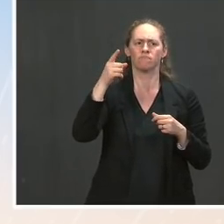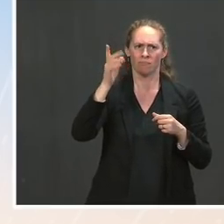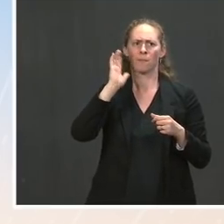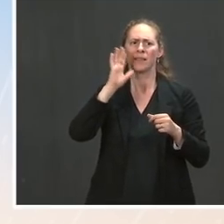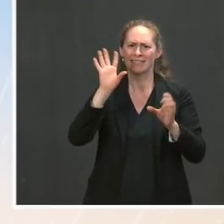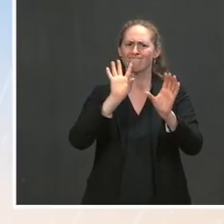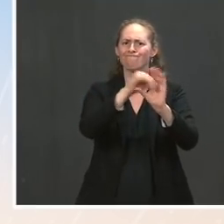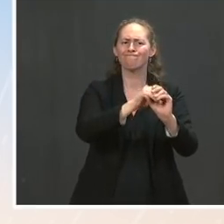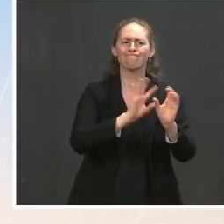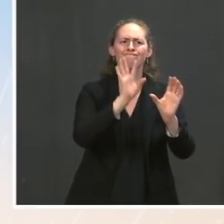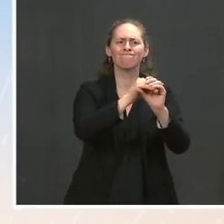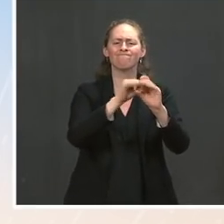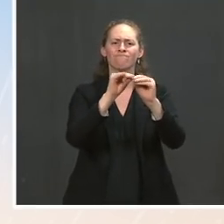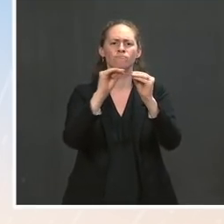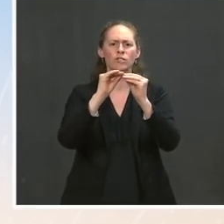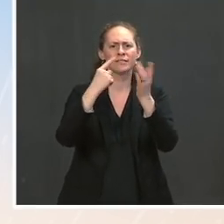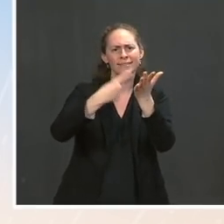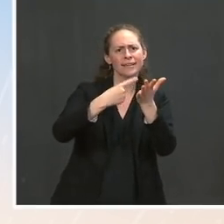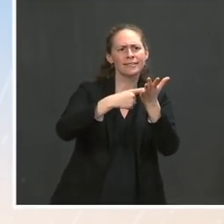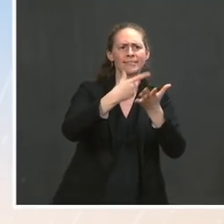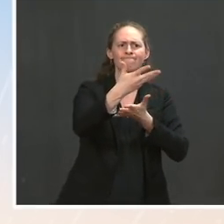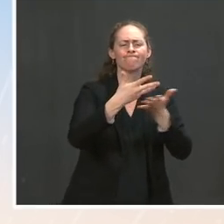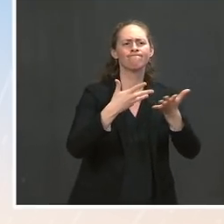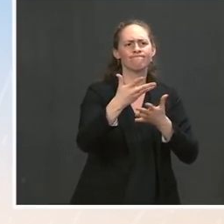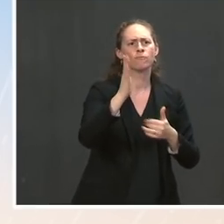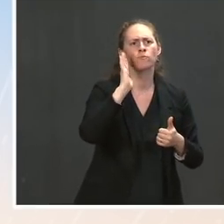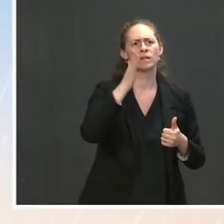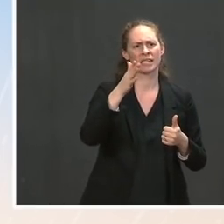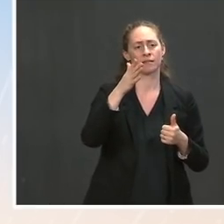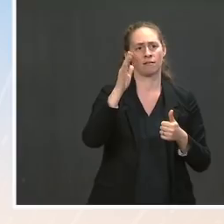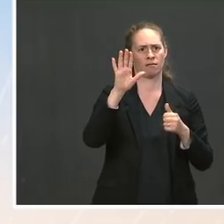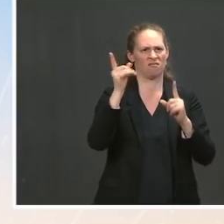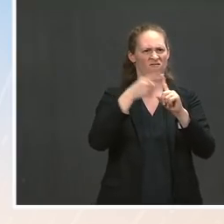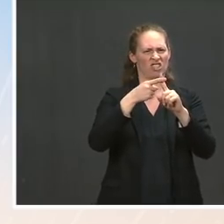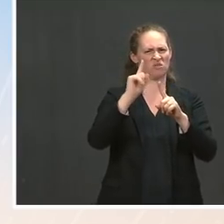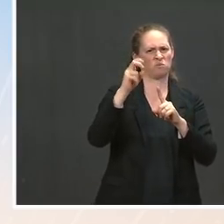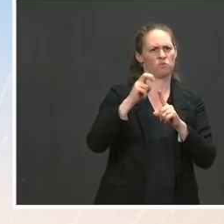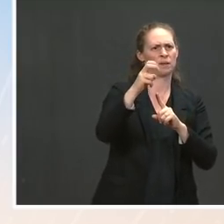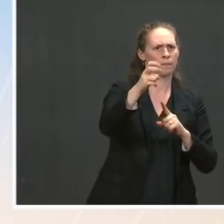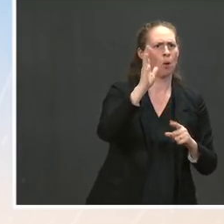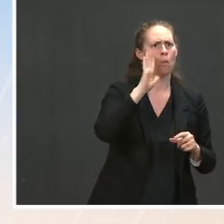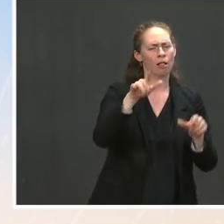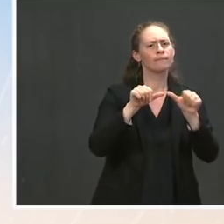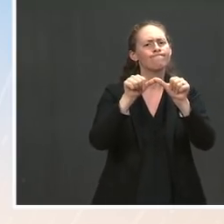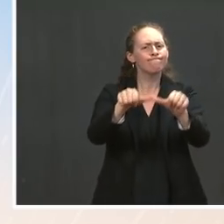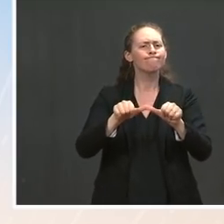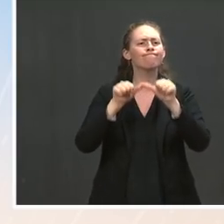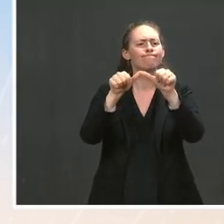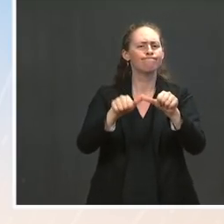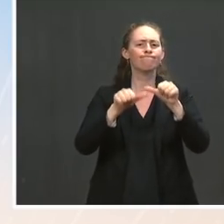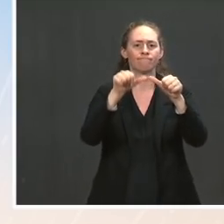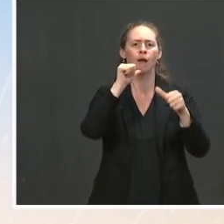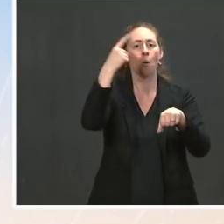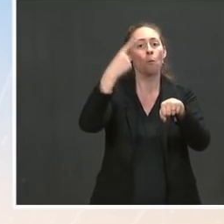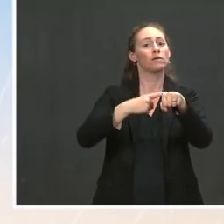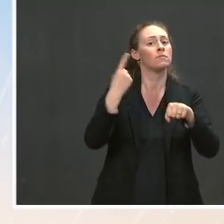We didn't expect this first trip to be conclusive. The Press: And as you make, now, the infrastructure package your next priority, where does immigration reform fall